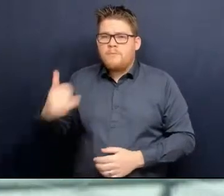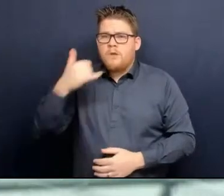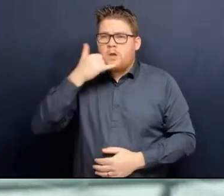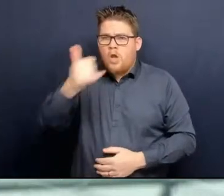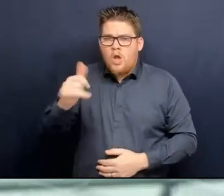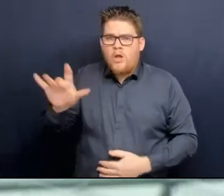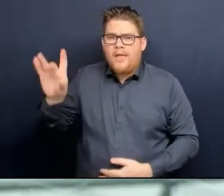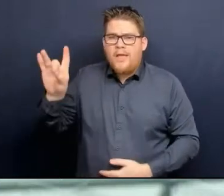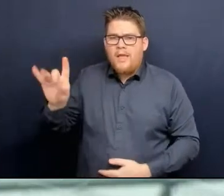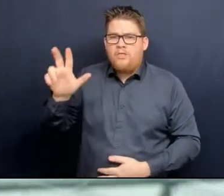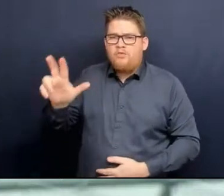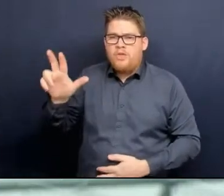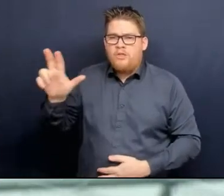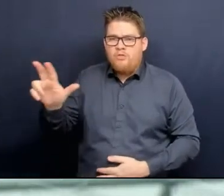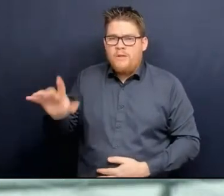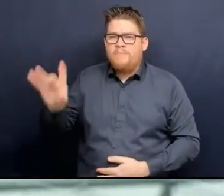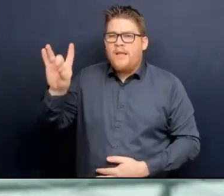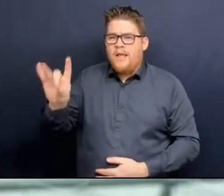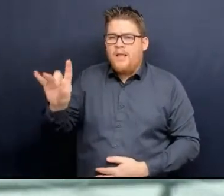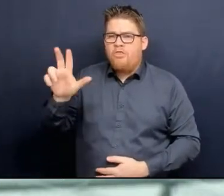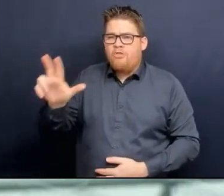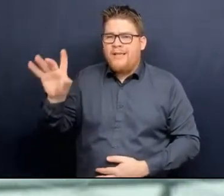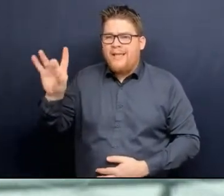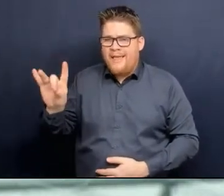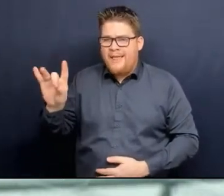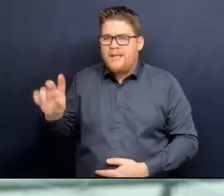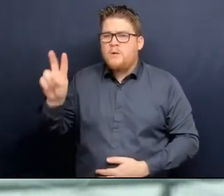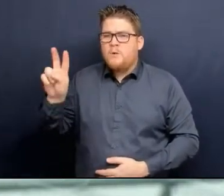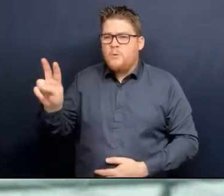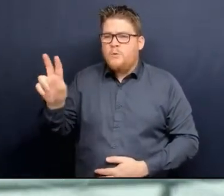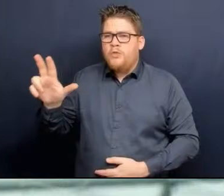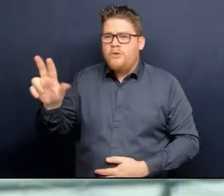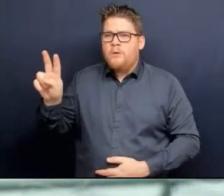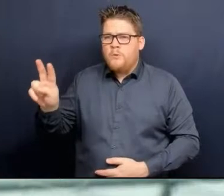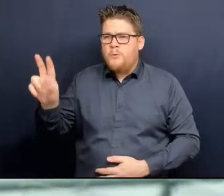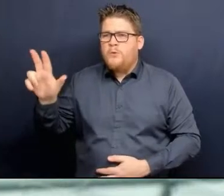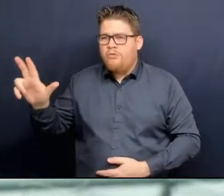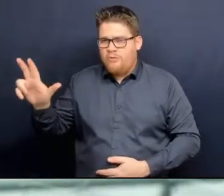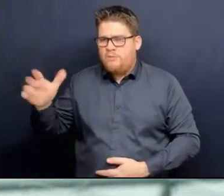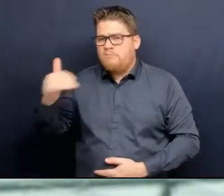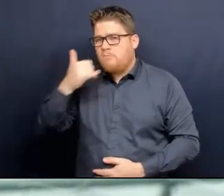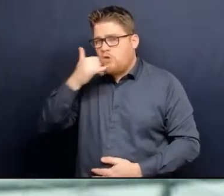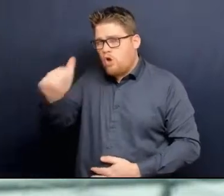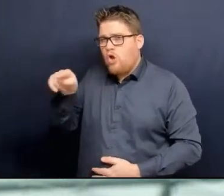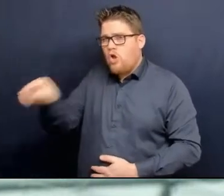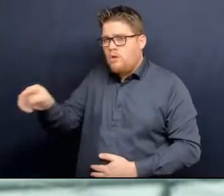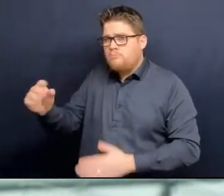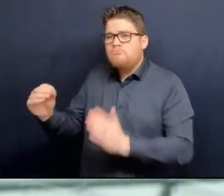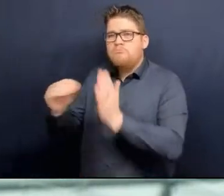Novak Novavax, you can call 183383823. To three and put